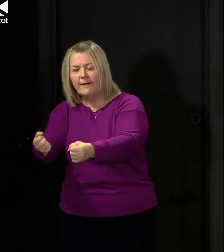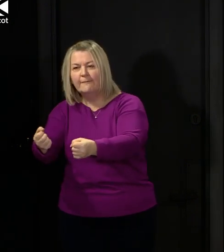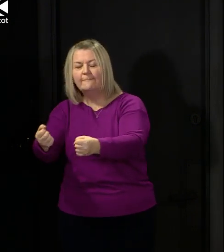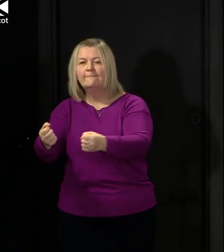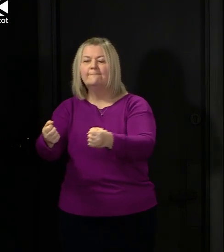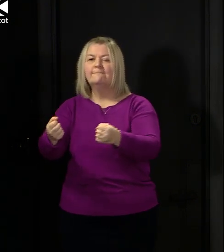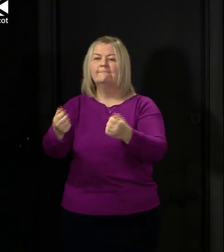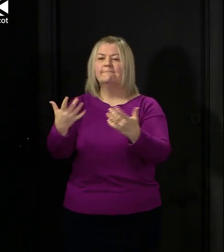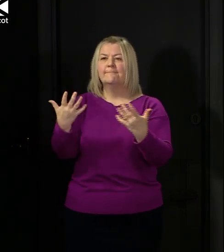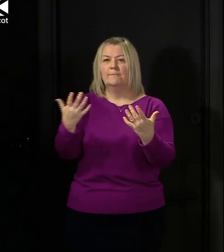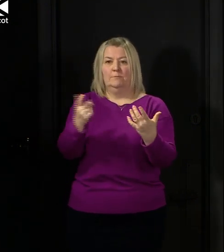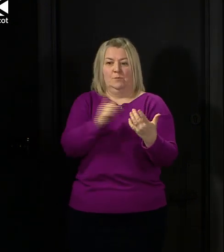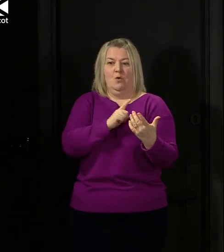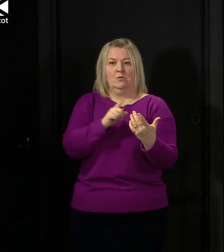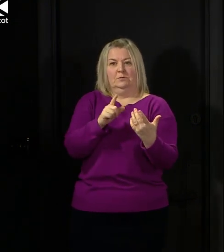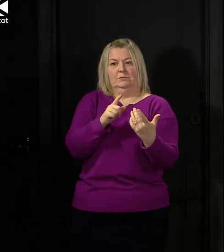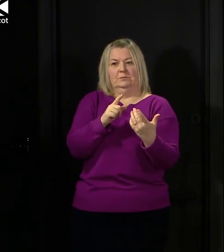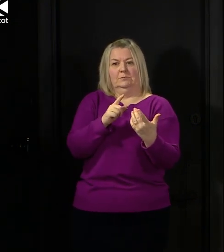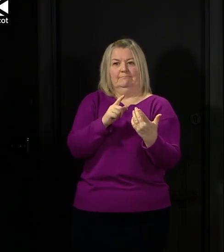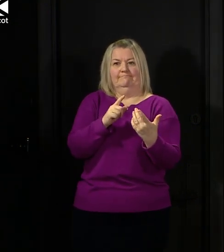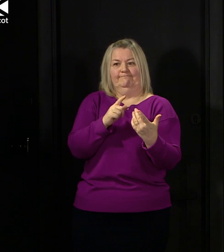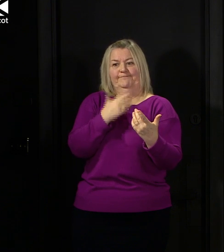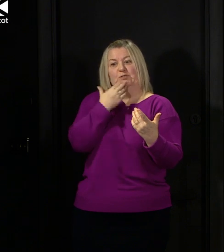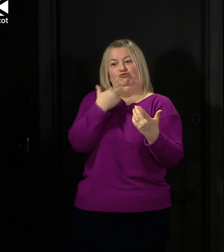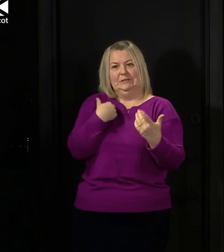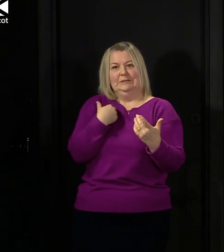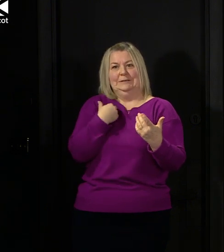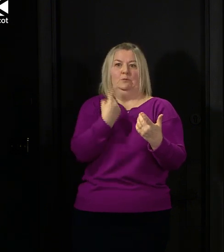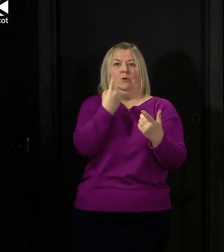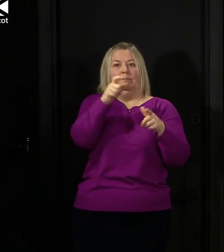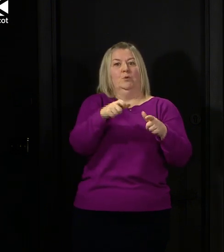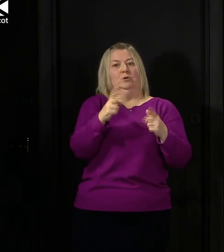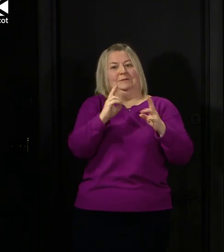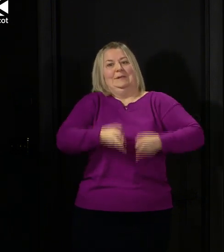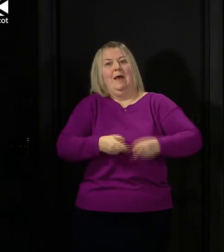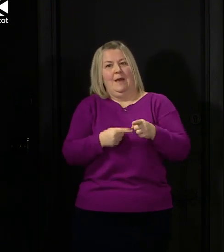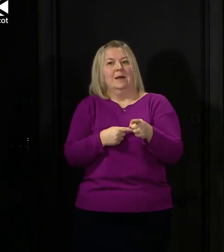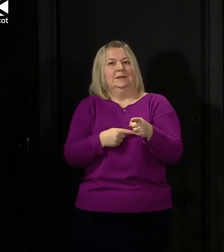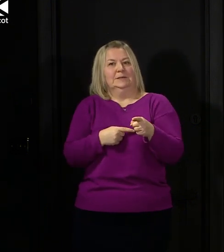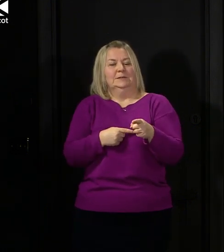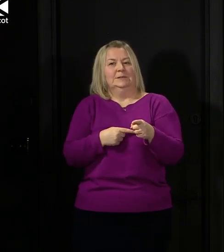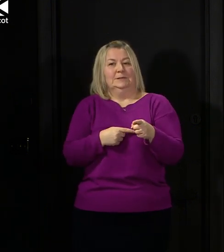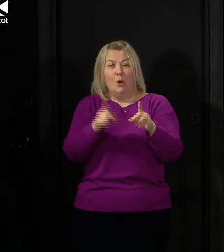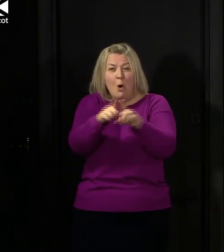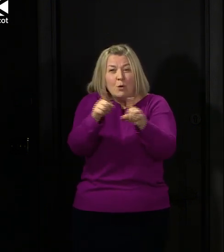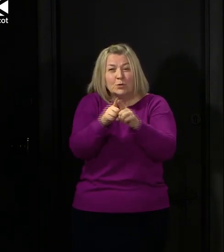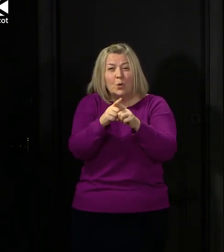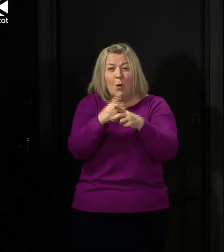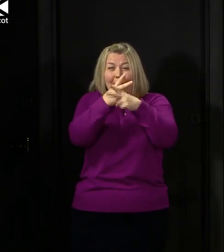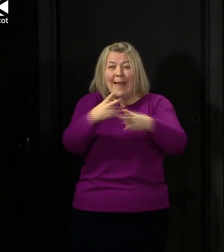the wake of the developments, tragic developments, at the Burlington care home over the weekend.